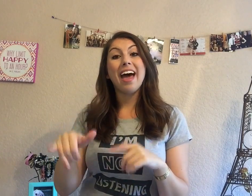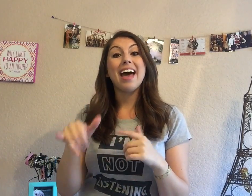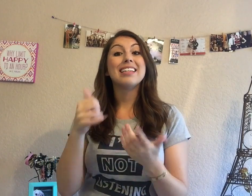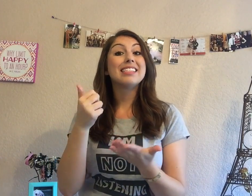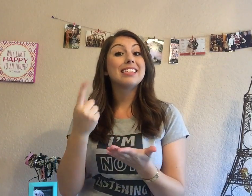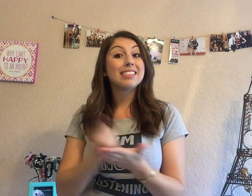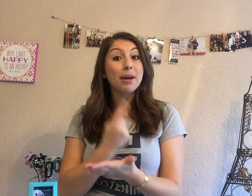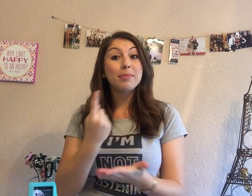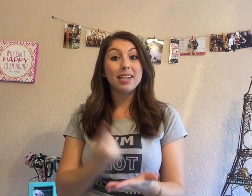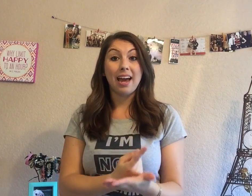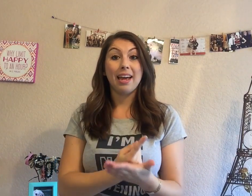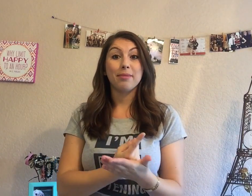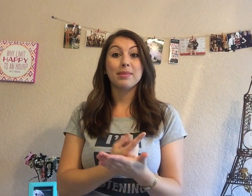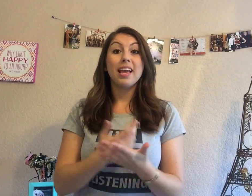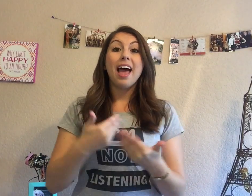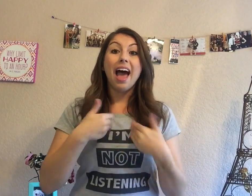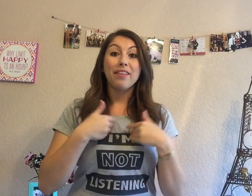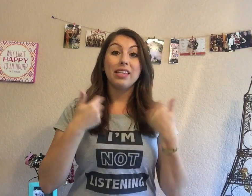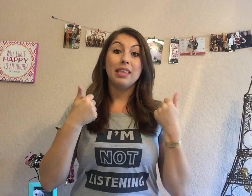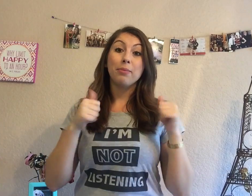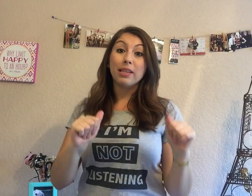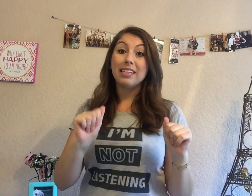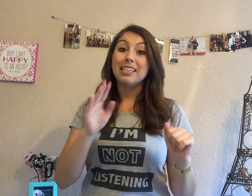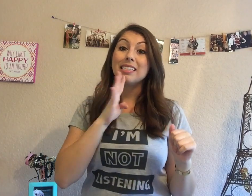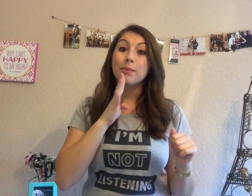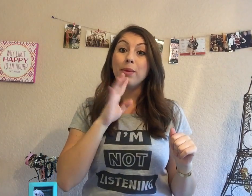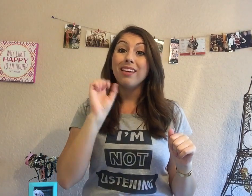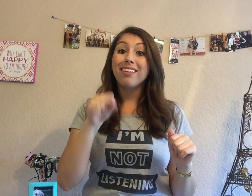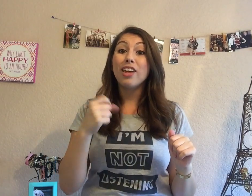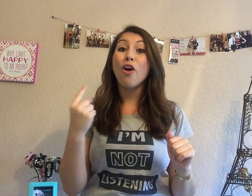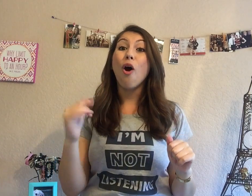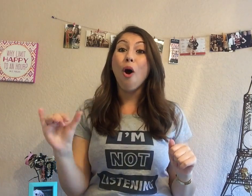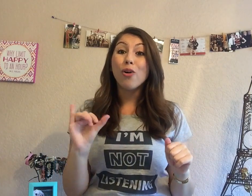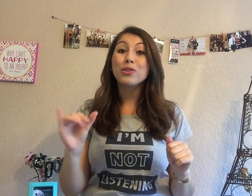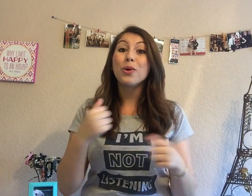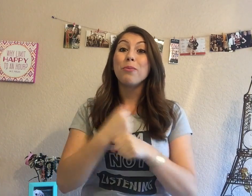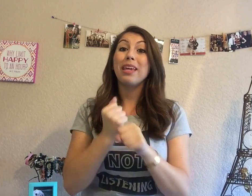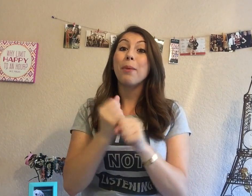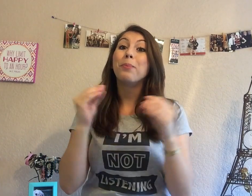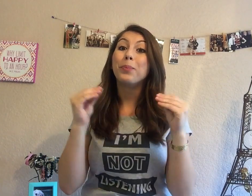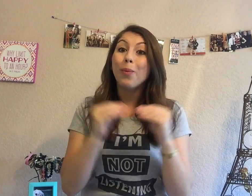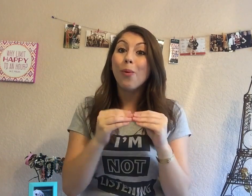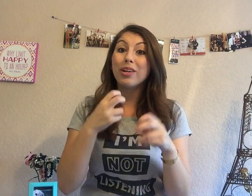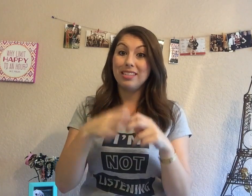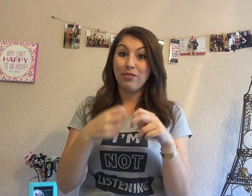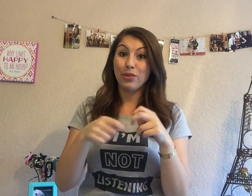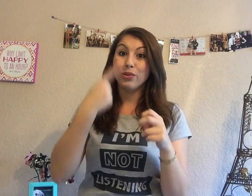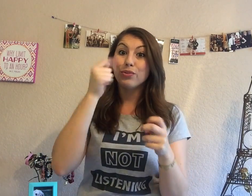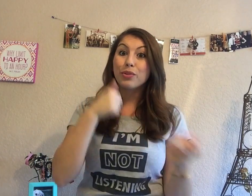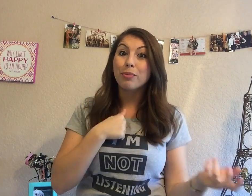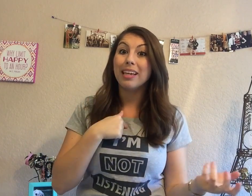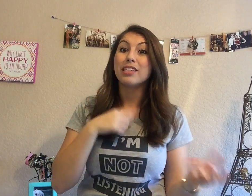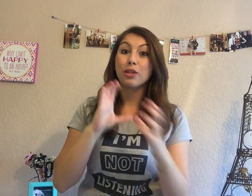sometimes having the ability to speak can also make it more difficult for me to